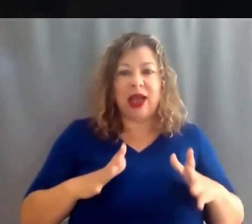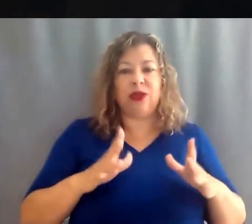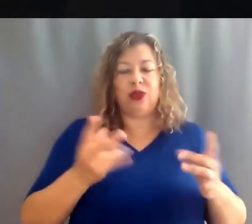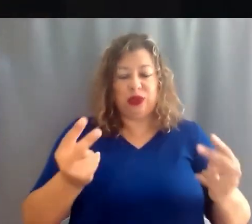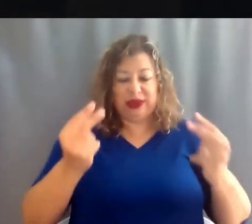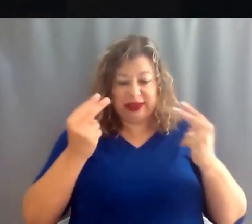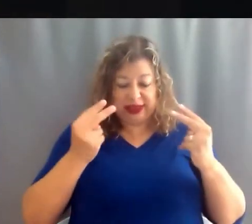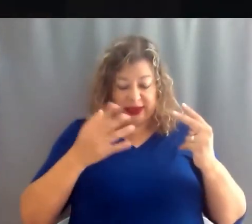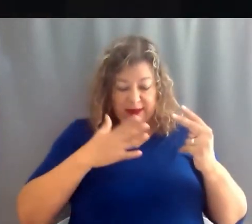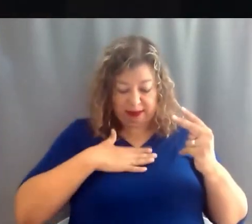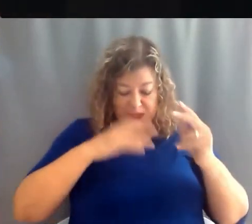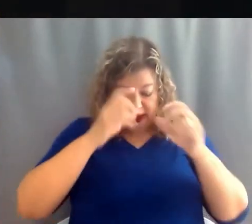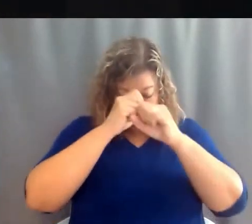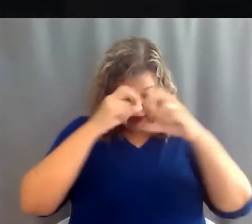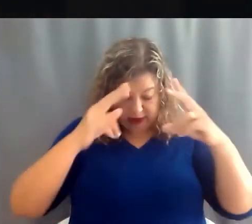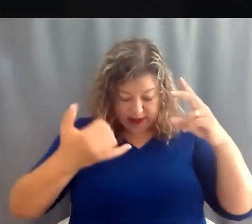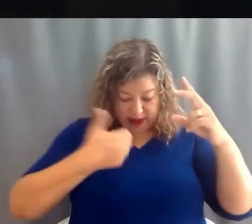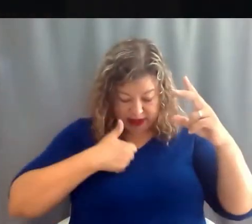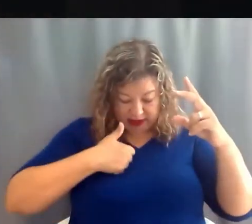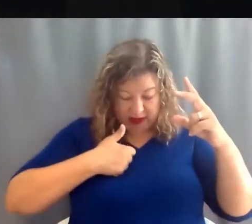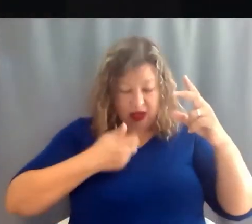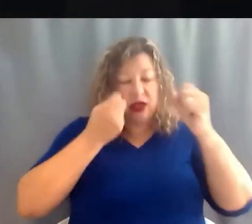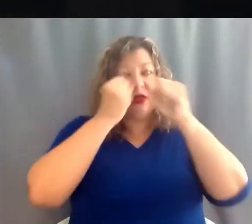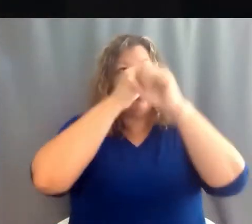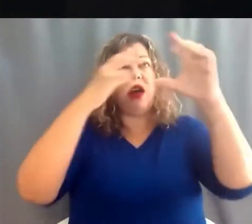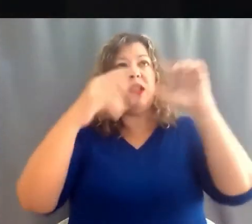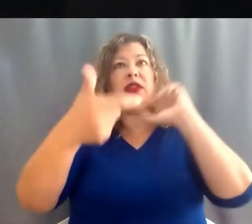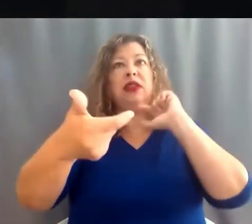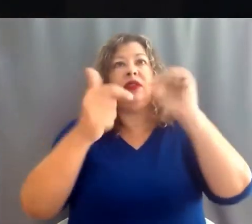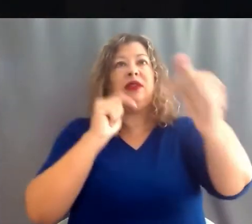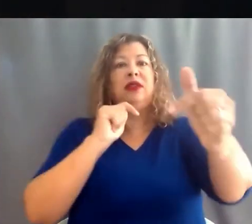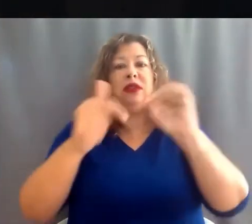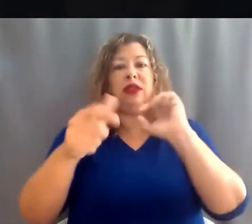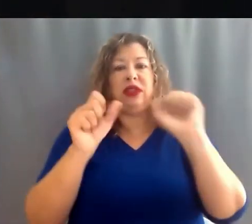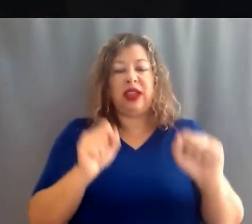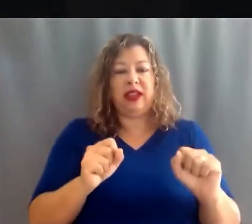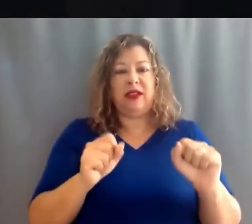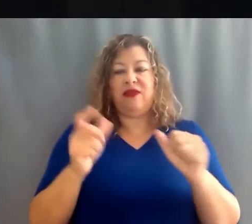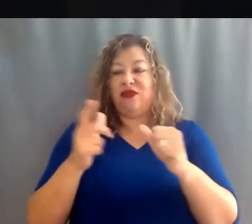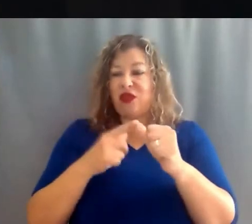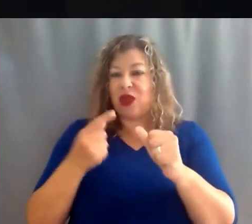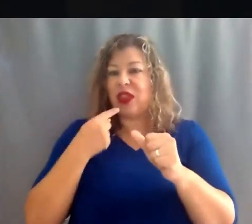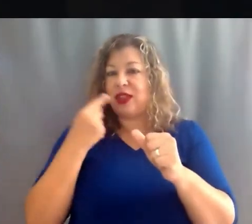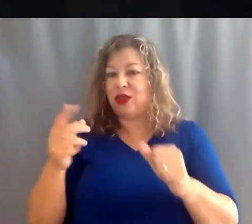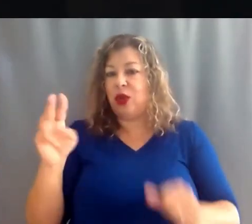The first thing I said to Maureen, when we were designing, I said: I want a blackboard floor and a